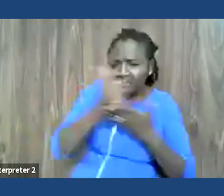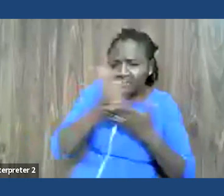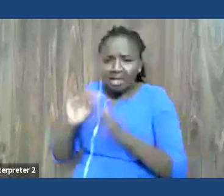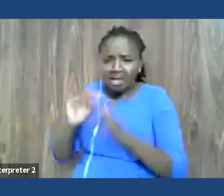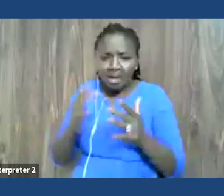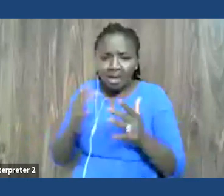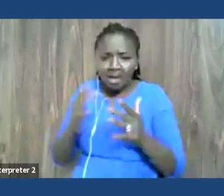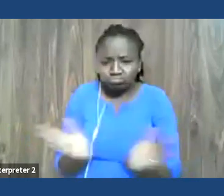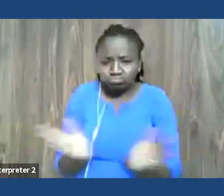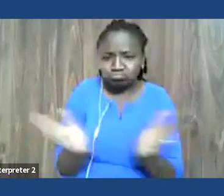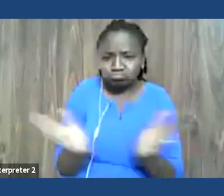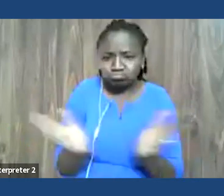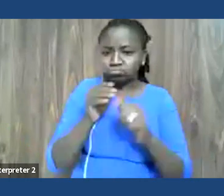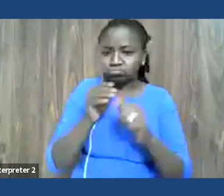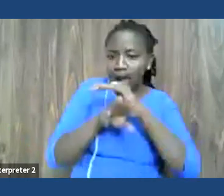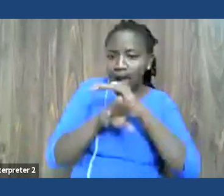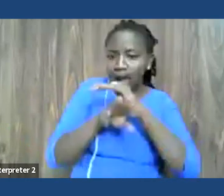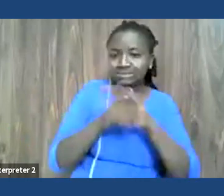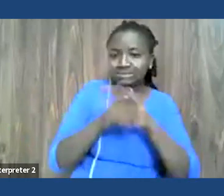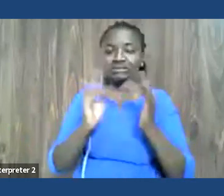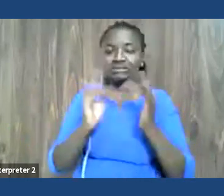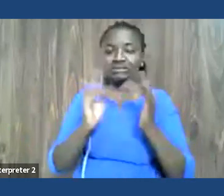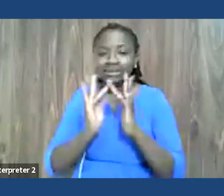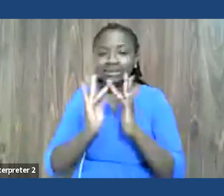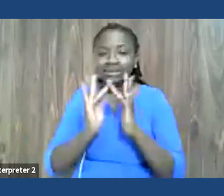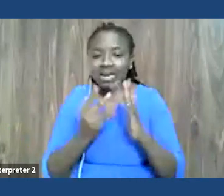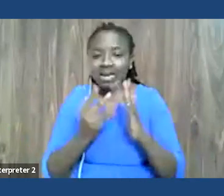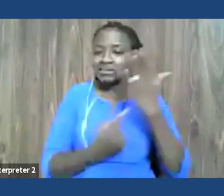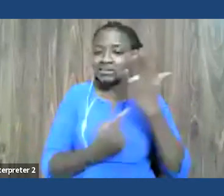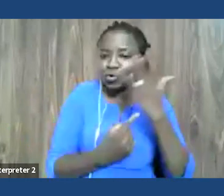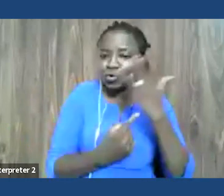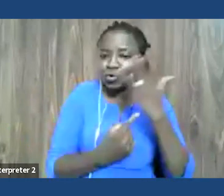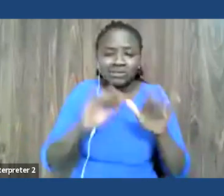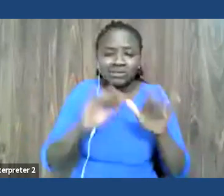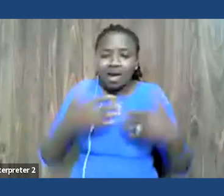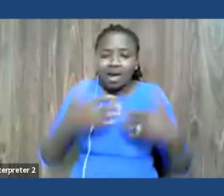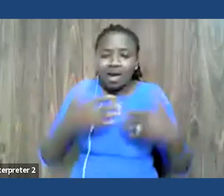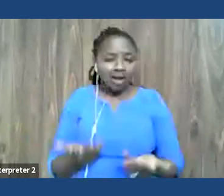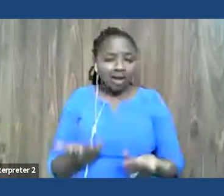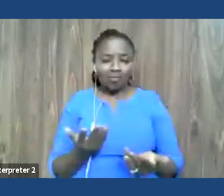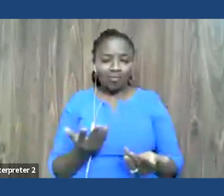As we're debating or helping to drive this convention there are companies that are already